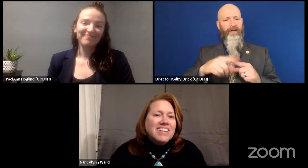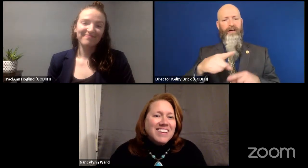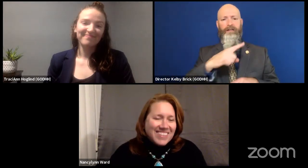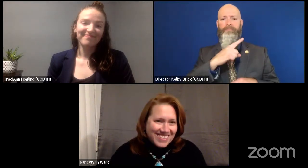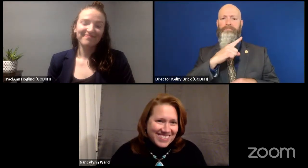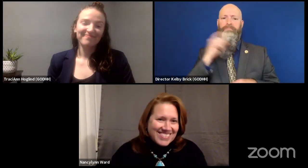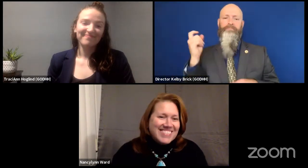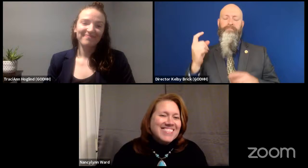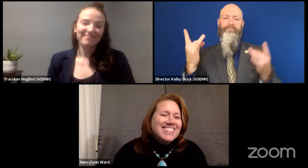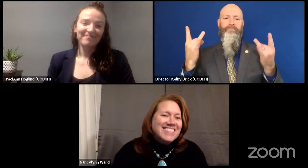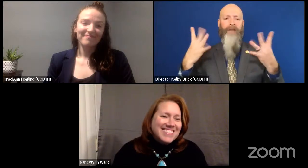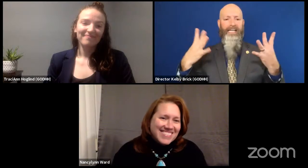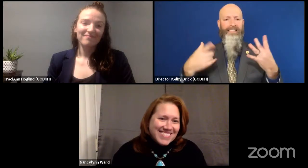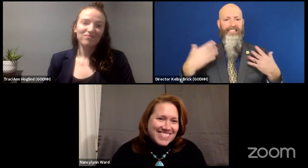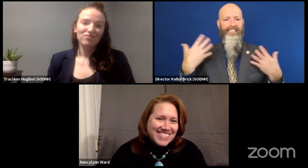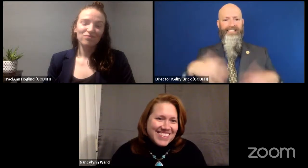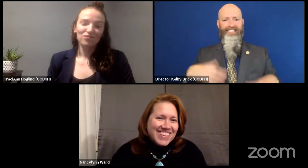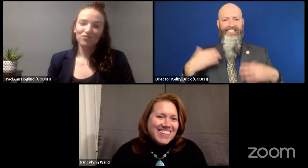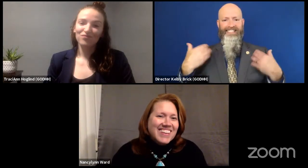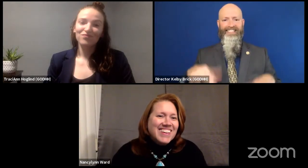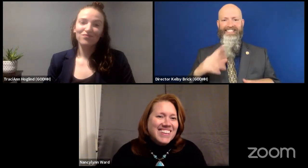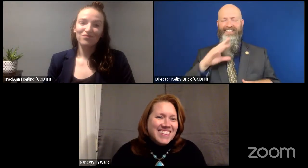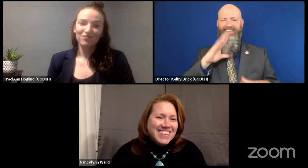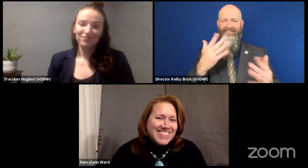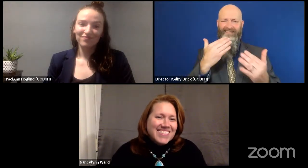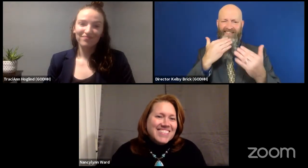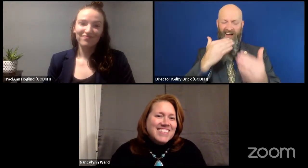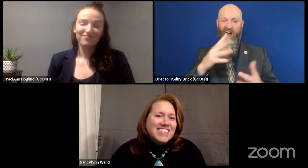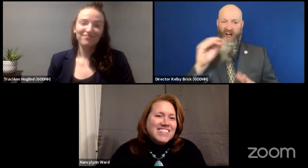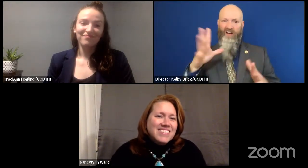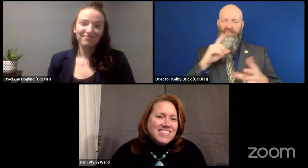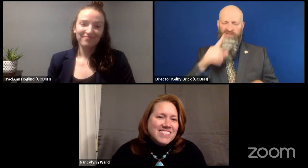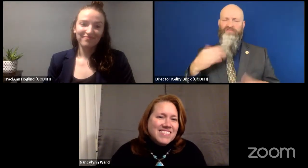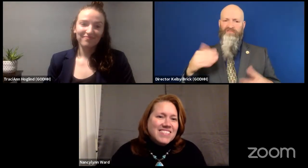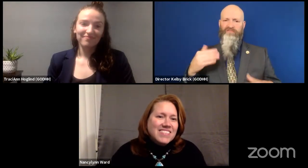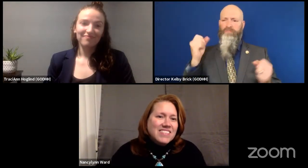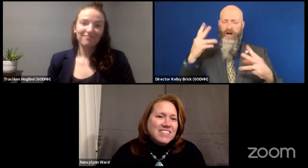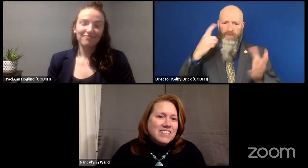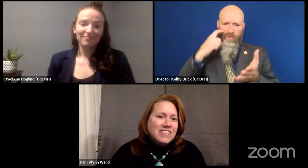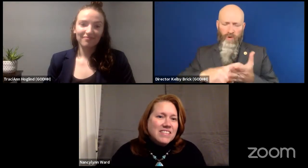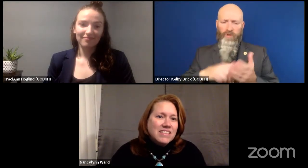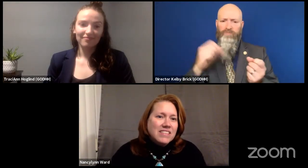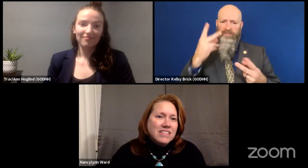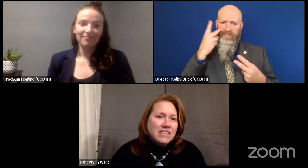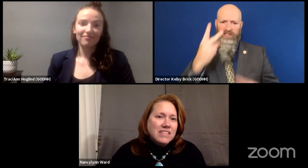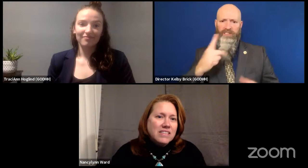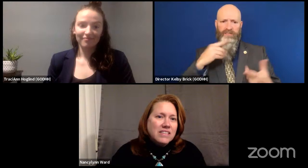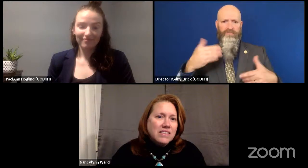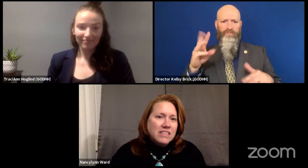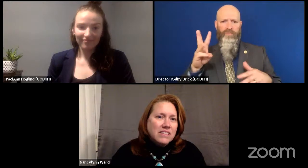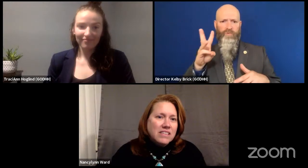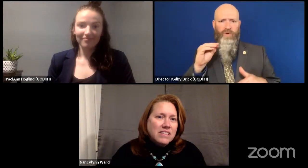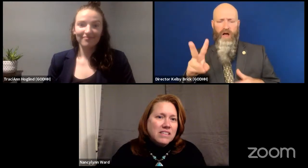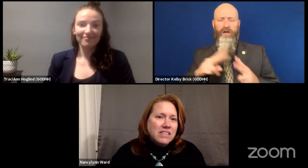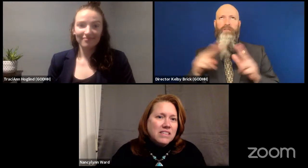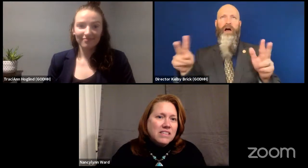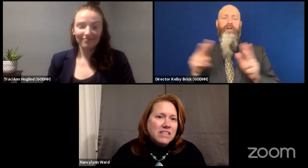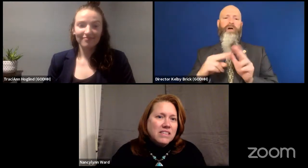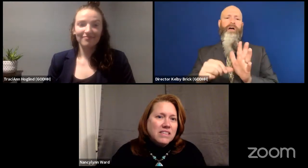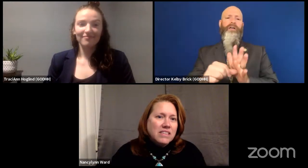And I consider you the expert at herding cats. So I thank you. Many people recognize the